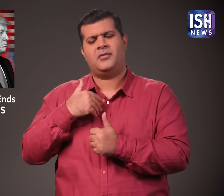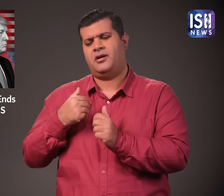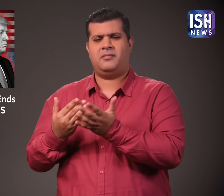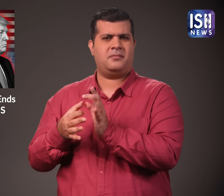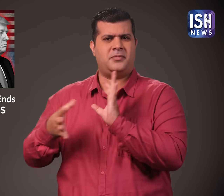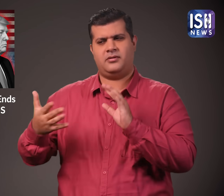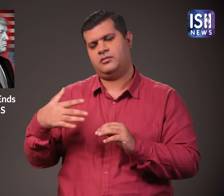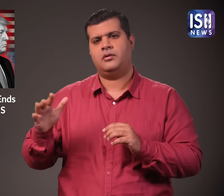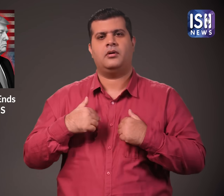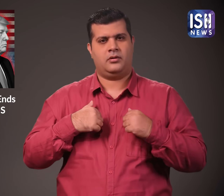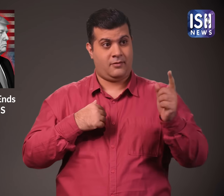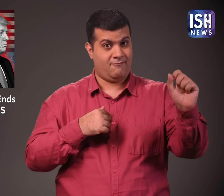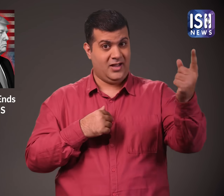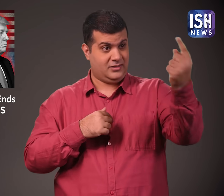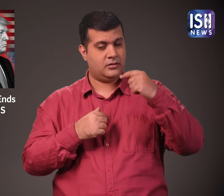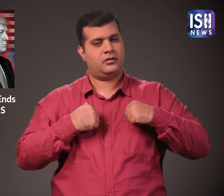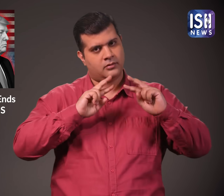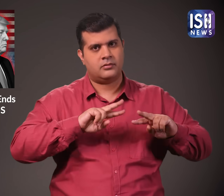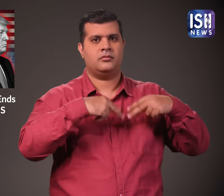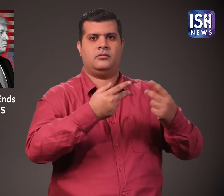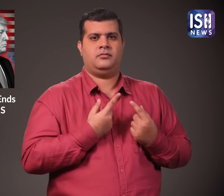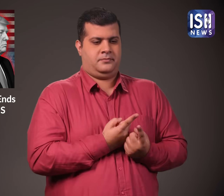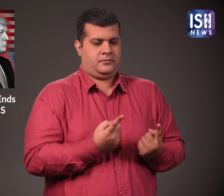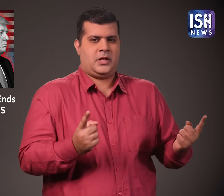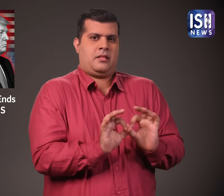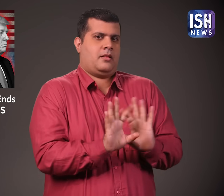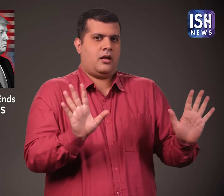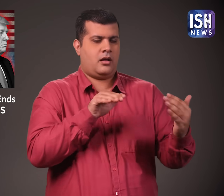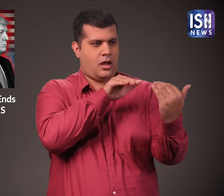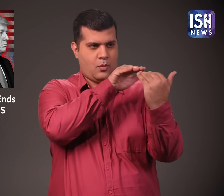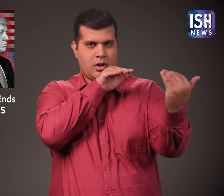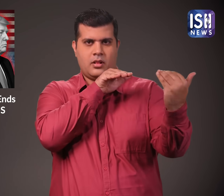It had terminated the treaty and is prepared fully.